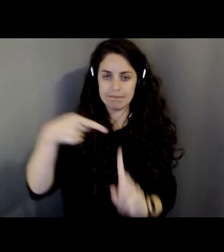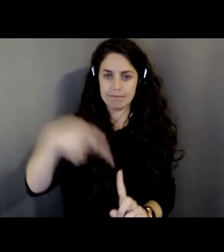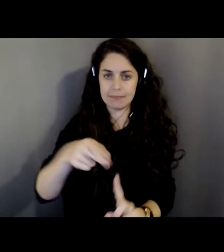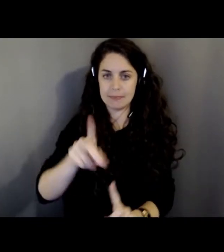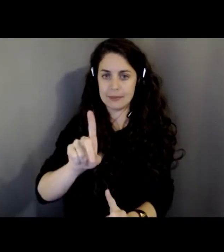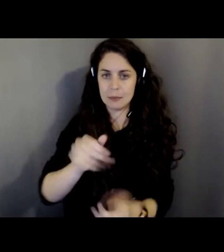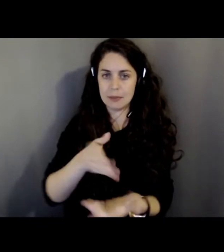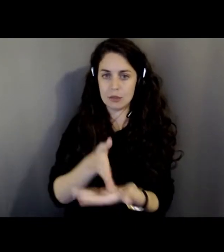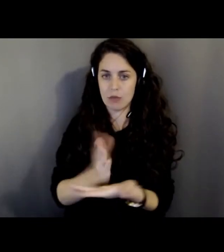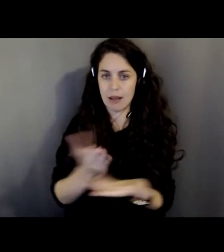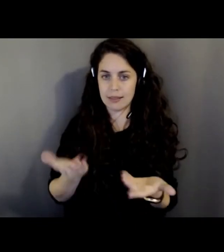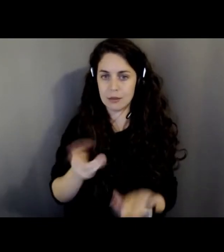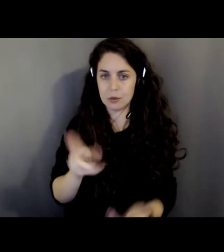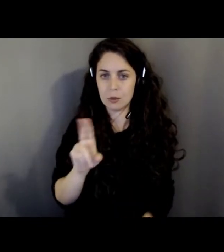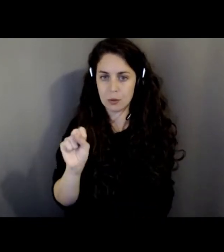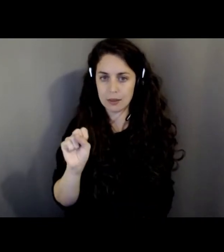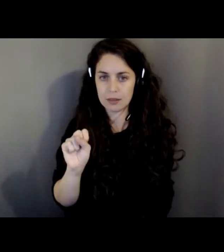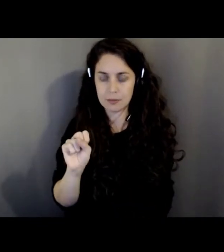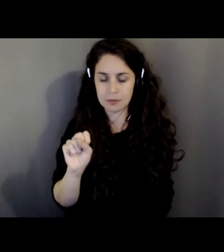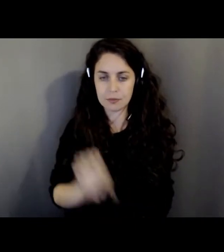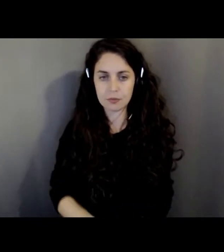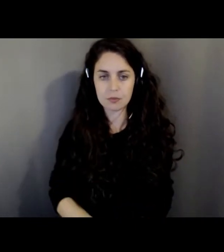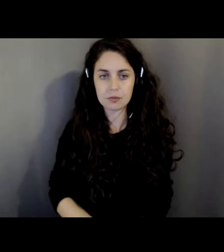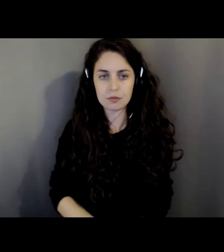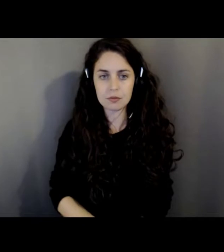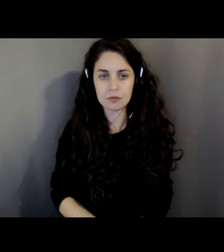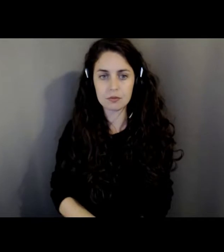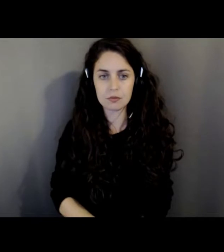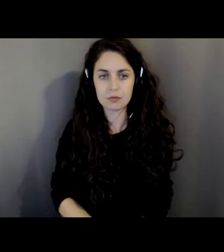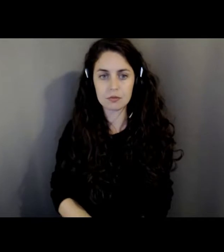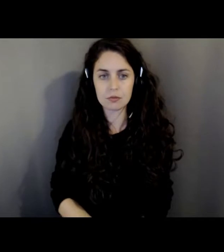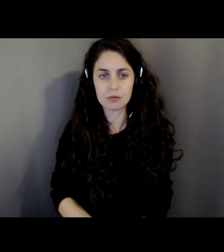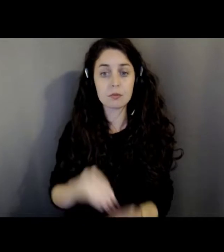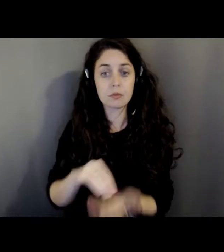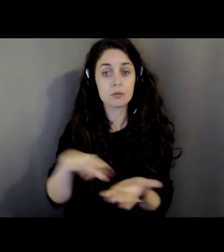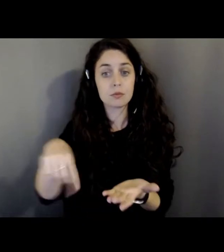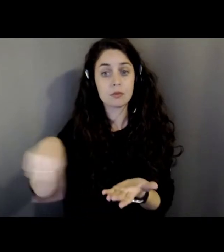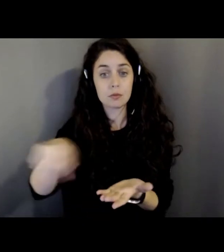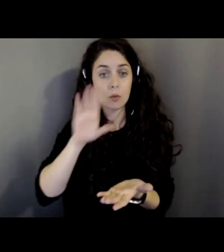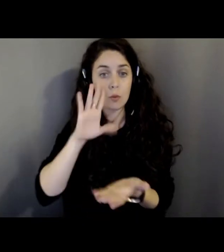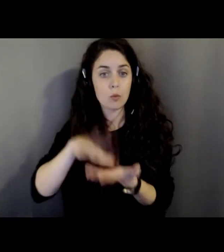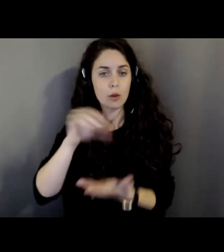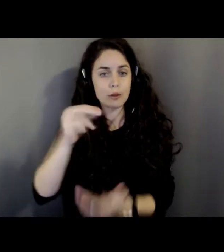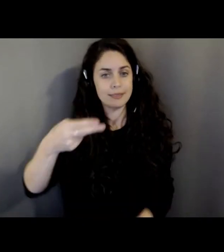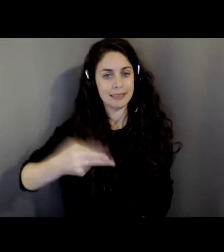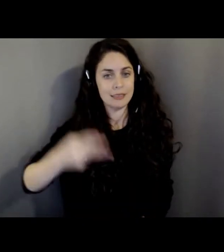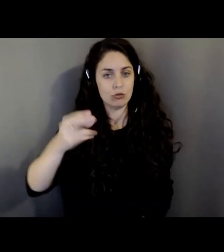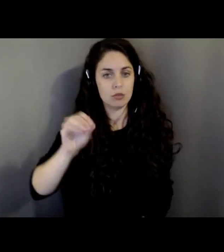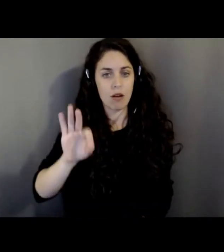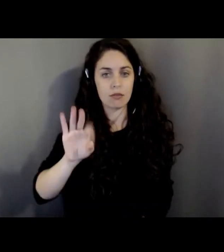in the US. Students learn the history of disability rights in the US. They learn